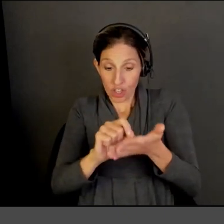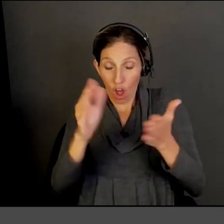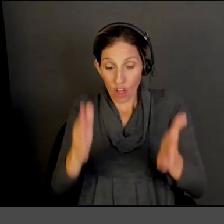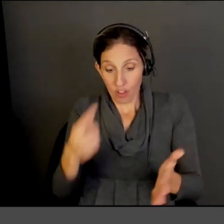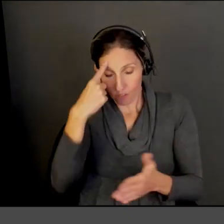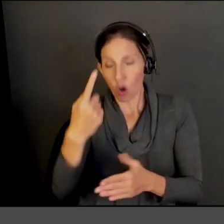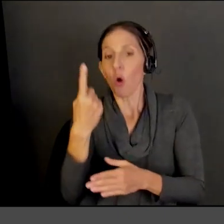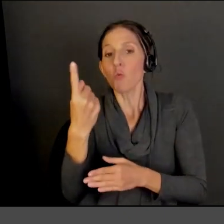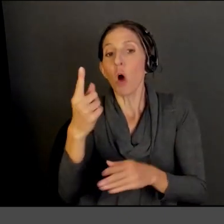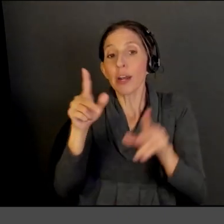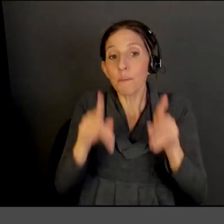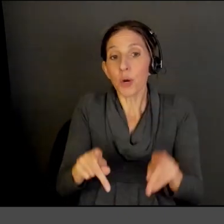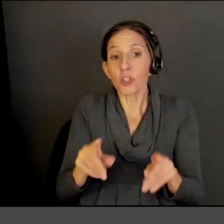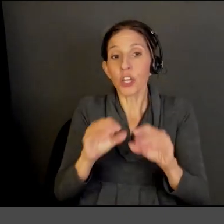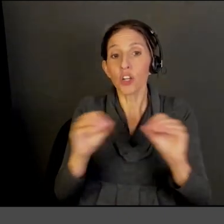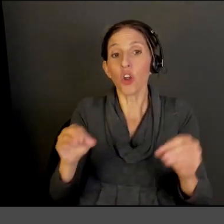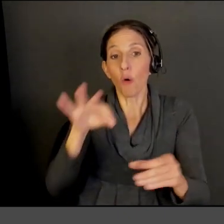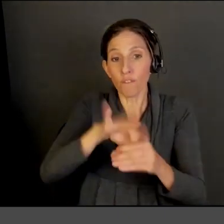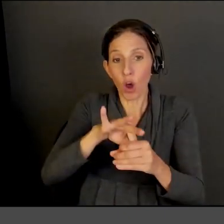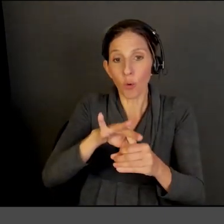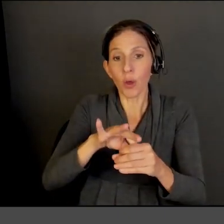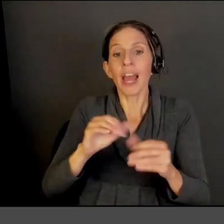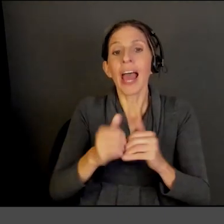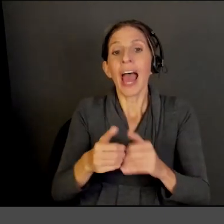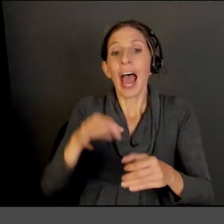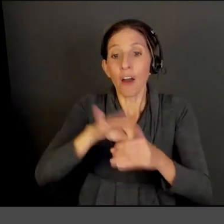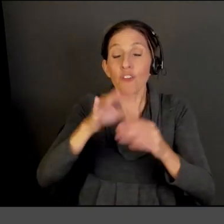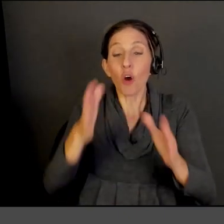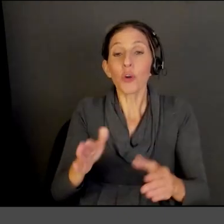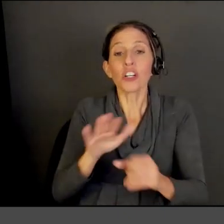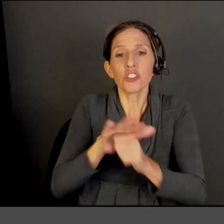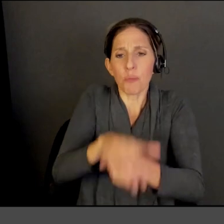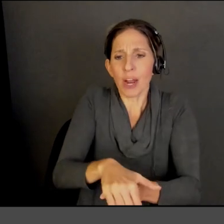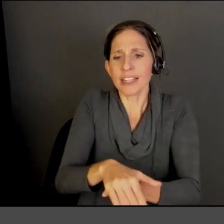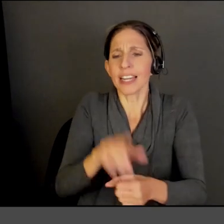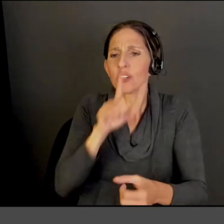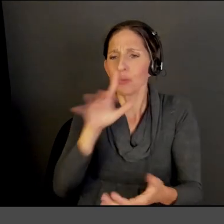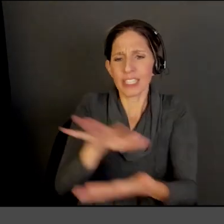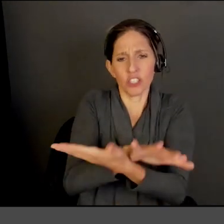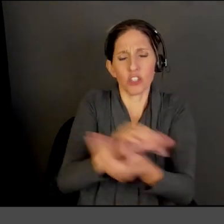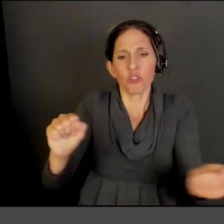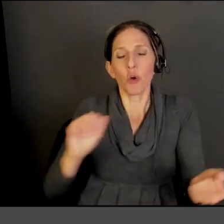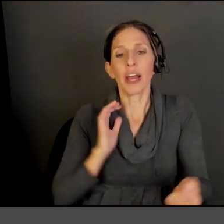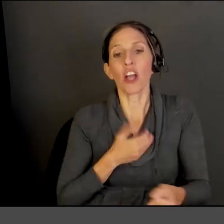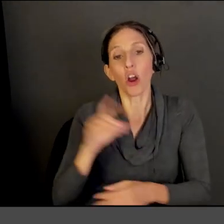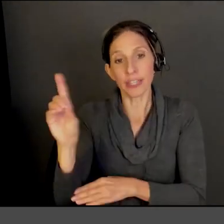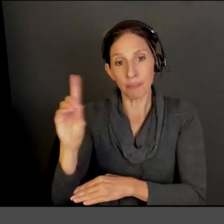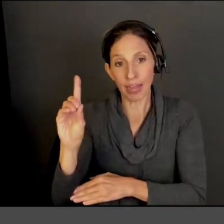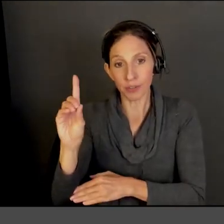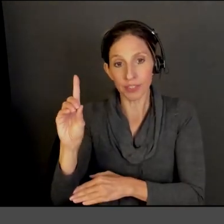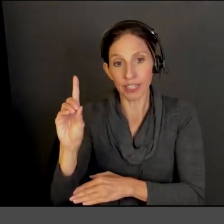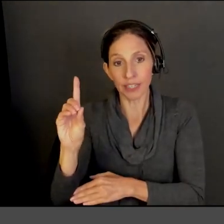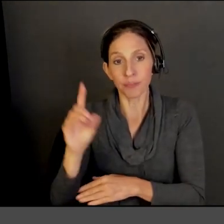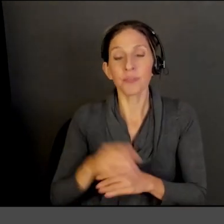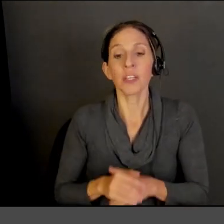HOW VOTER SUPPRESSION IS DESTROYING OUR DEMOCRACY. SHE IS A CONTRIBUTOR TO THE OP ED PAGES OF PUBLICATIONS